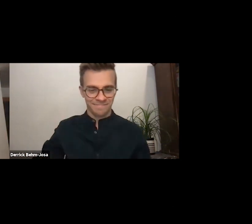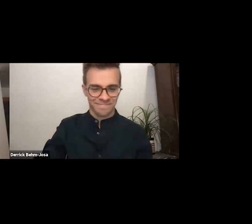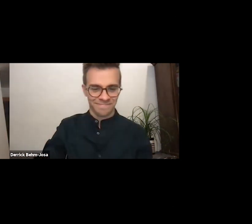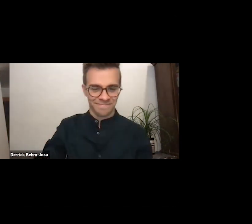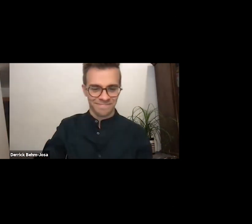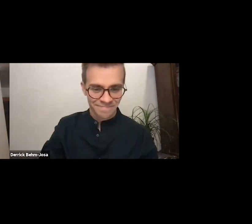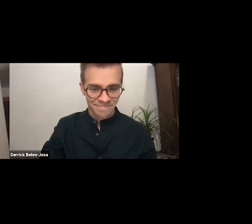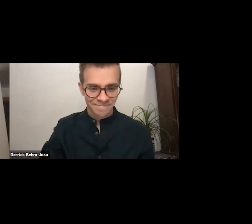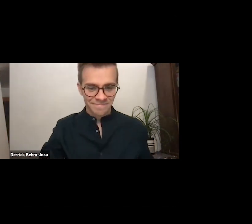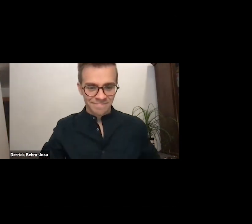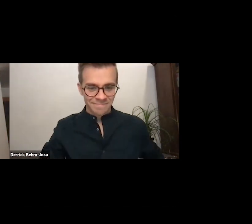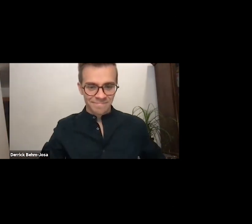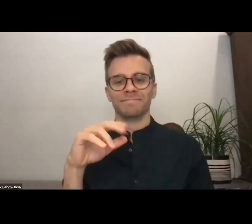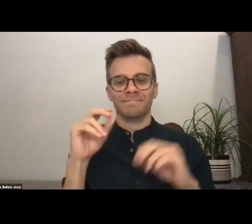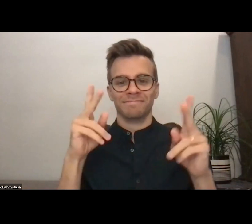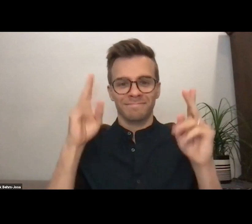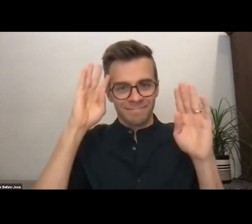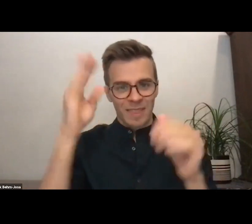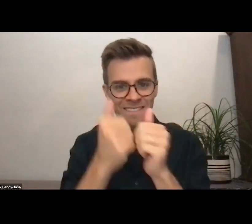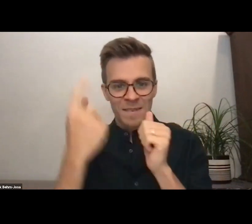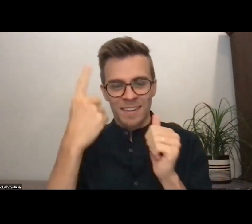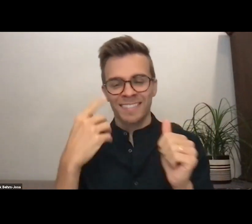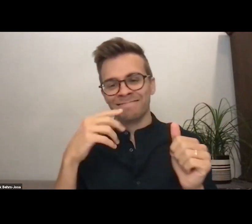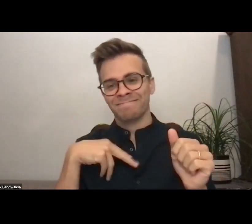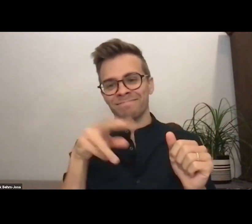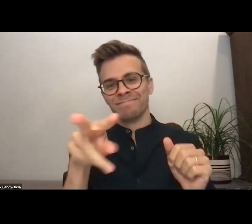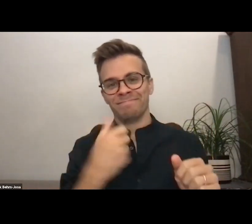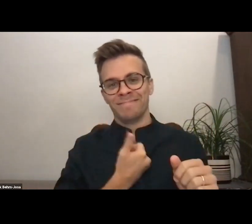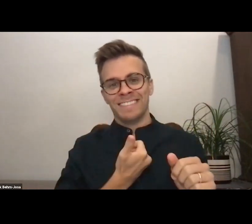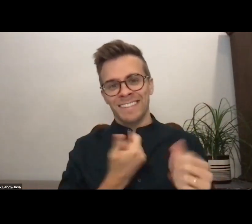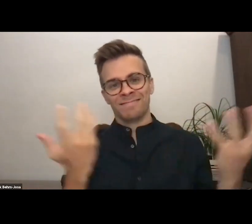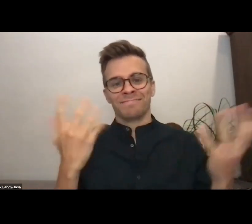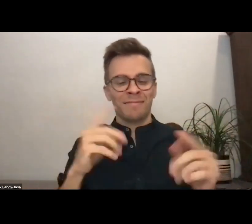All right. Do we have the slides up? All right. Hello, everyone.